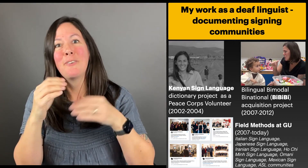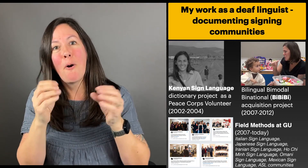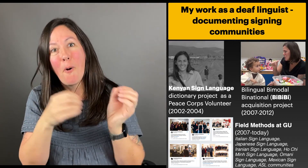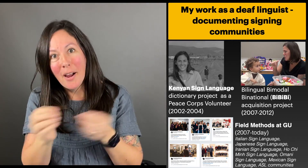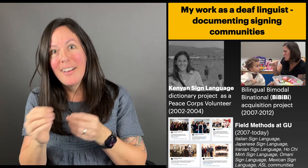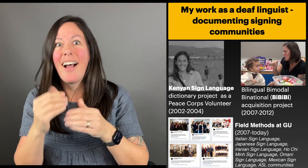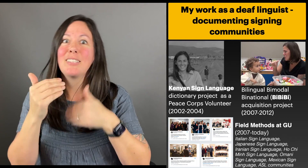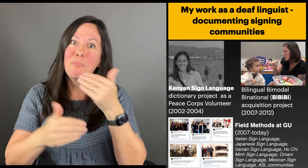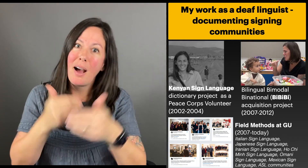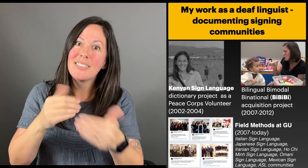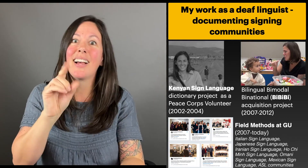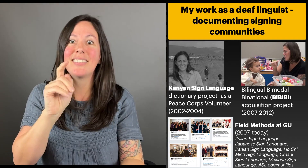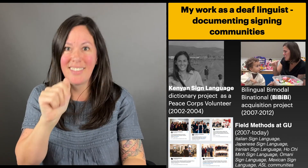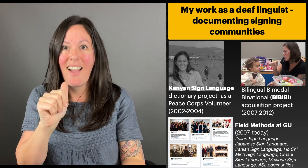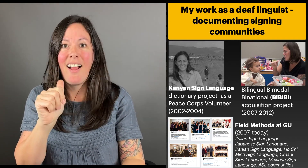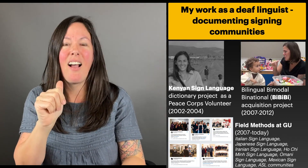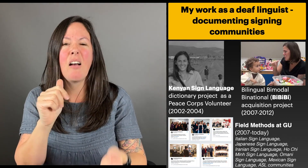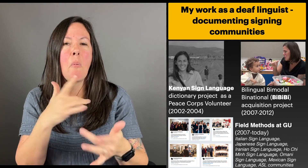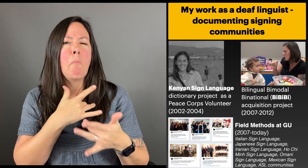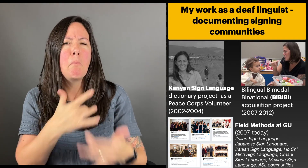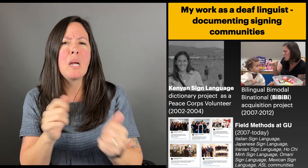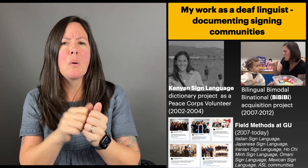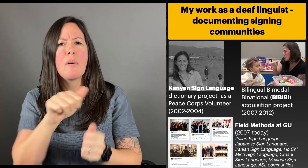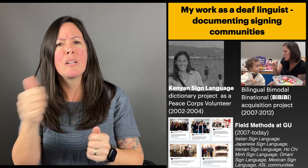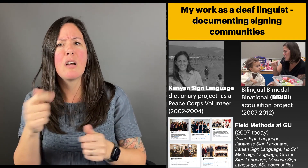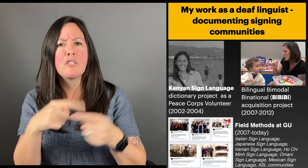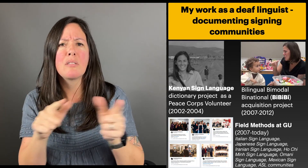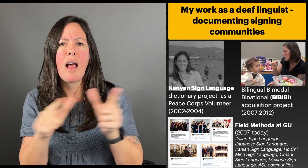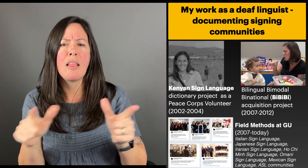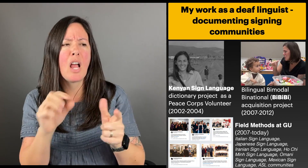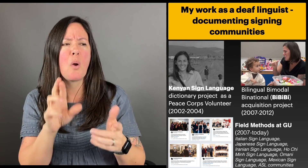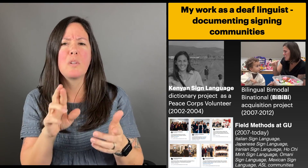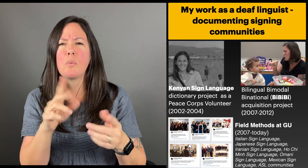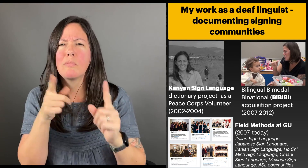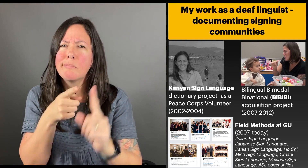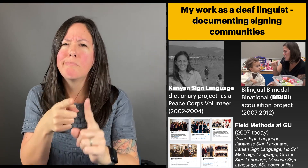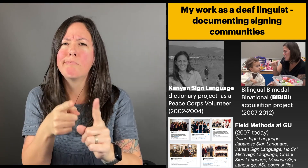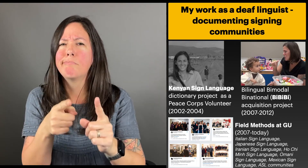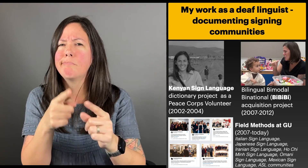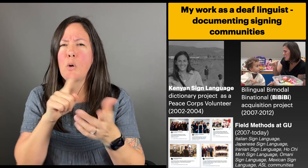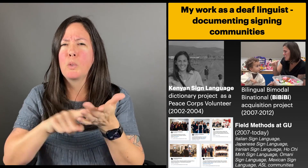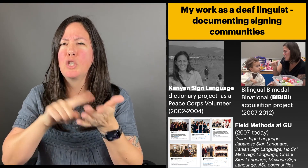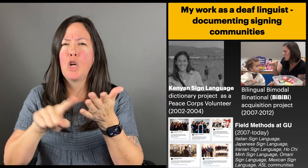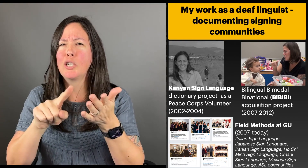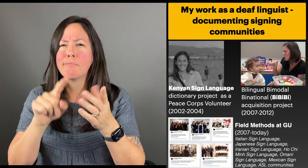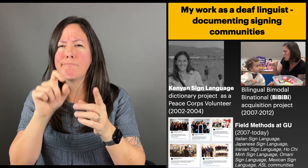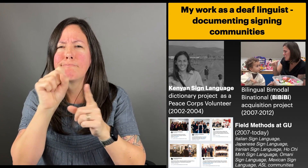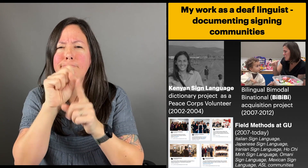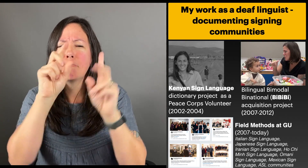gadet University is a class where our students learn how to collect organize